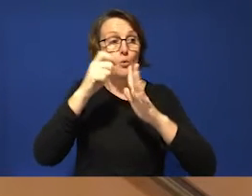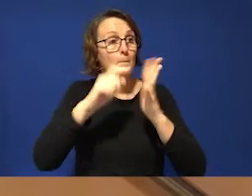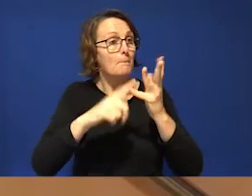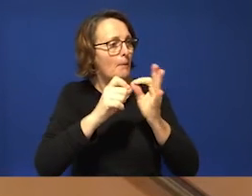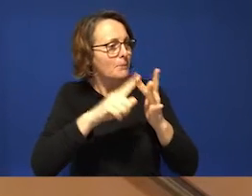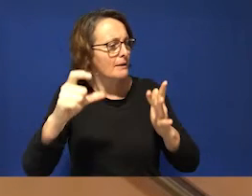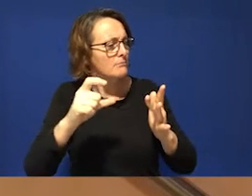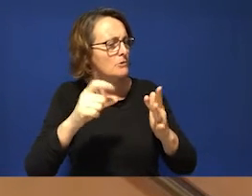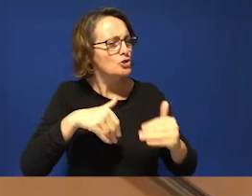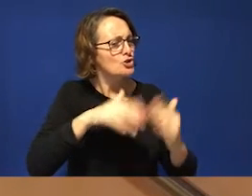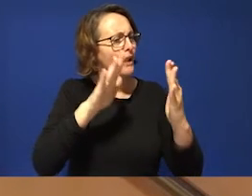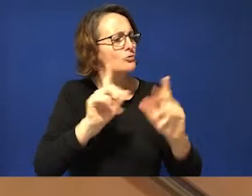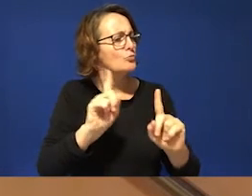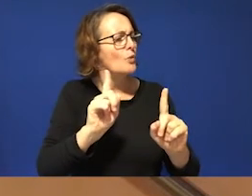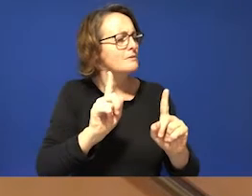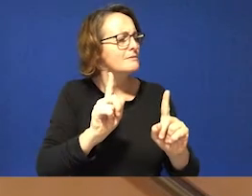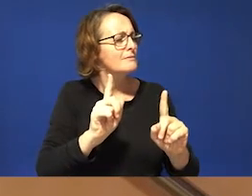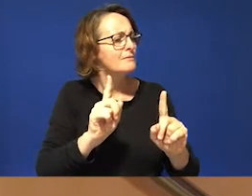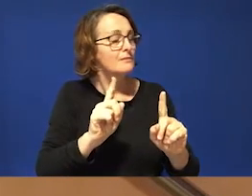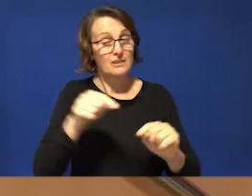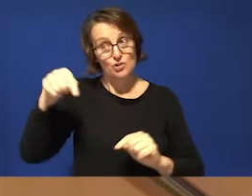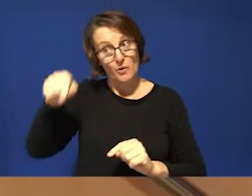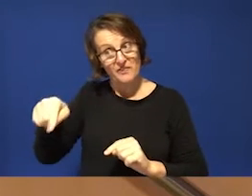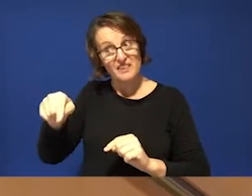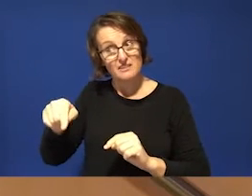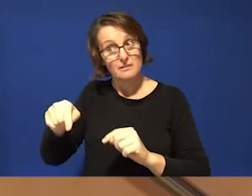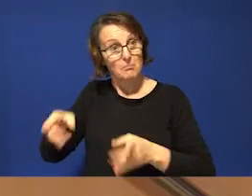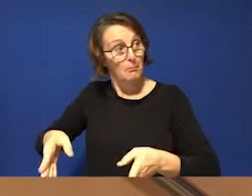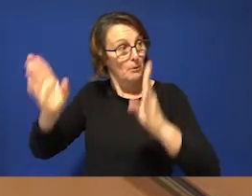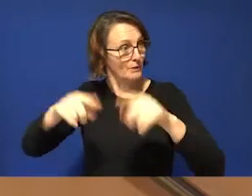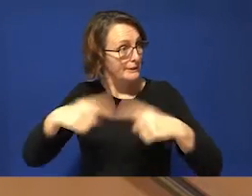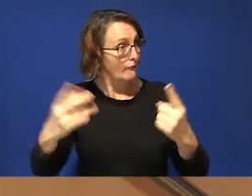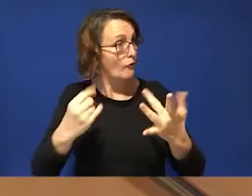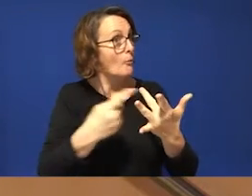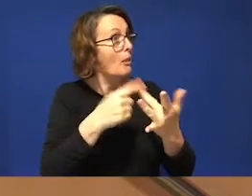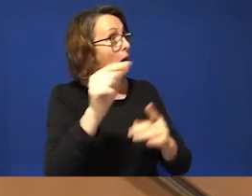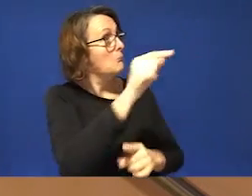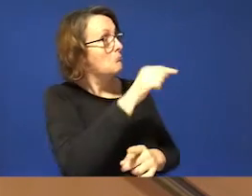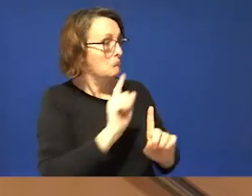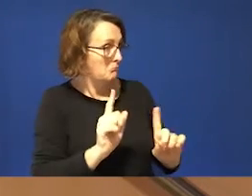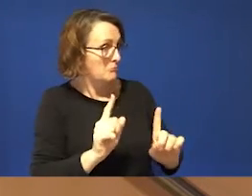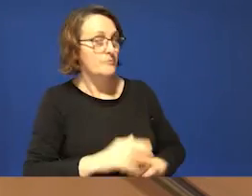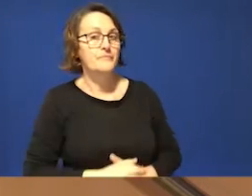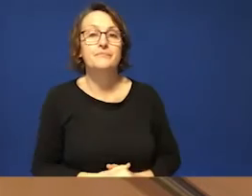on public buildings and how did this building differ from those general challenges?